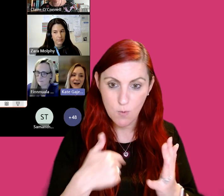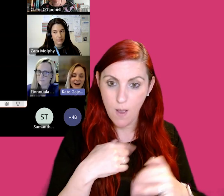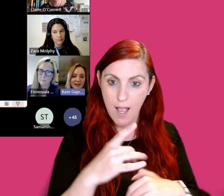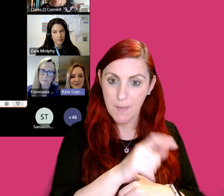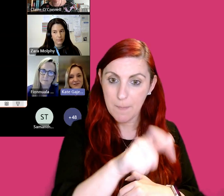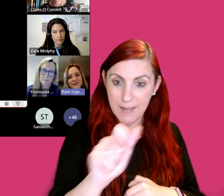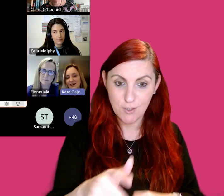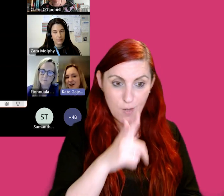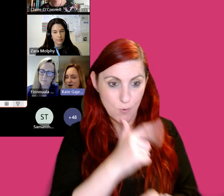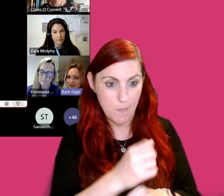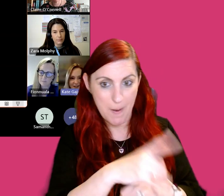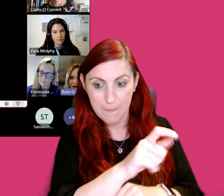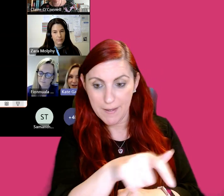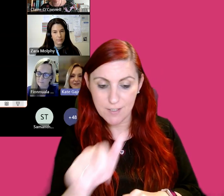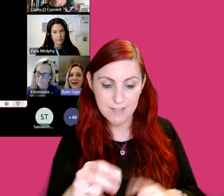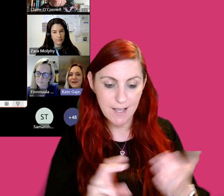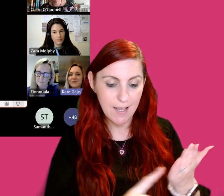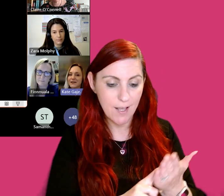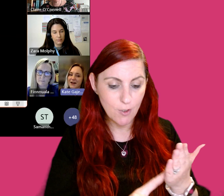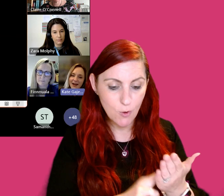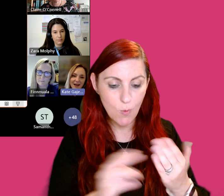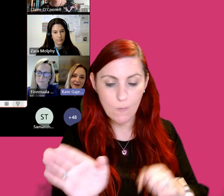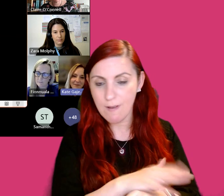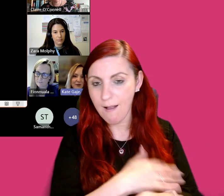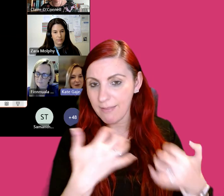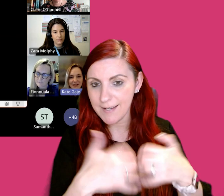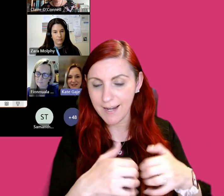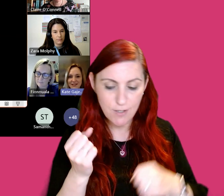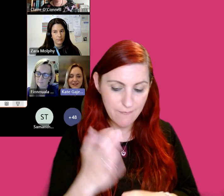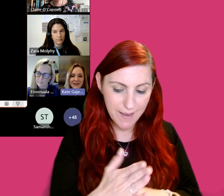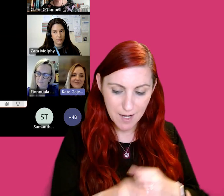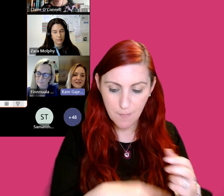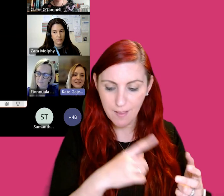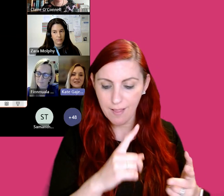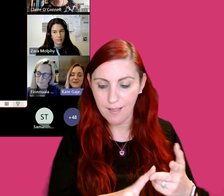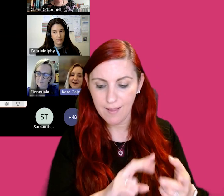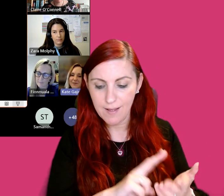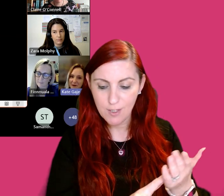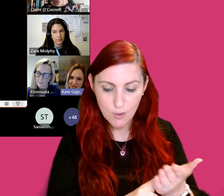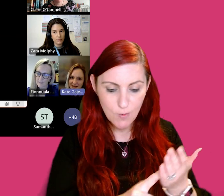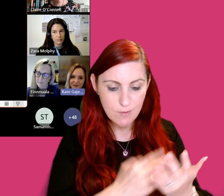here I use uh all the technology available um automated insulin Delivery Systems I'm a patient